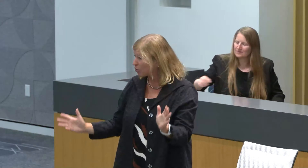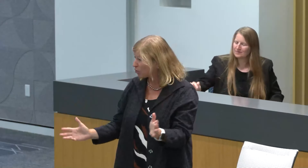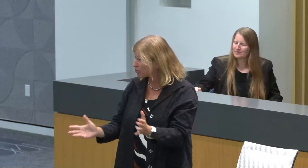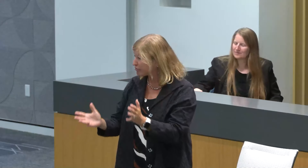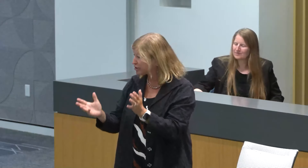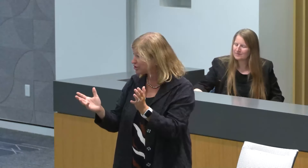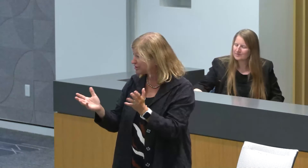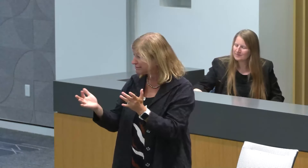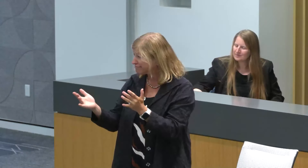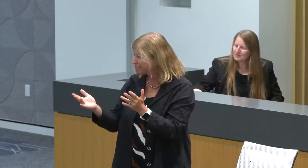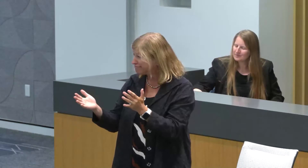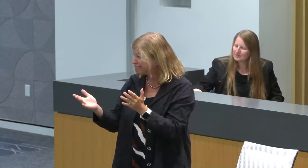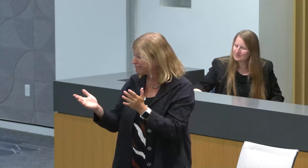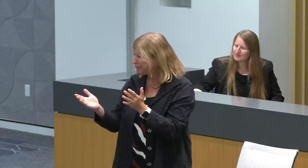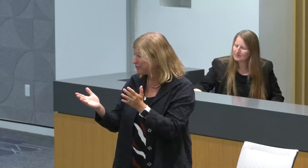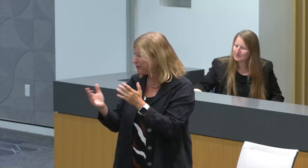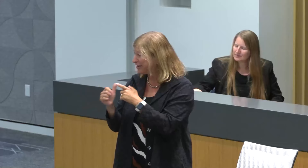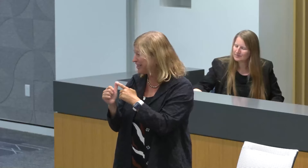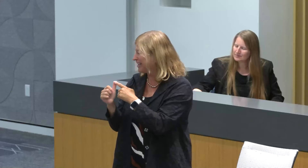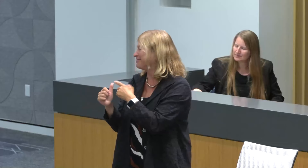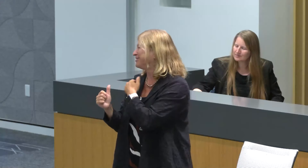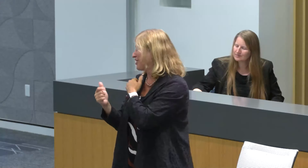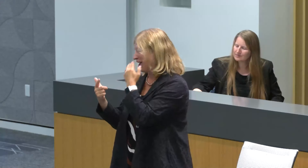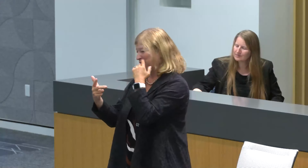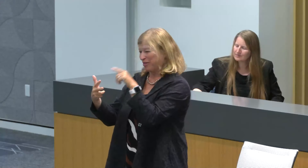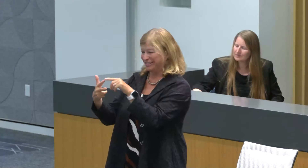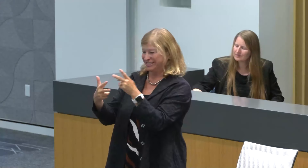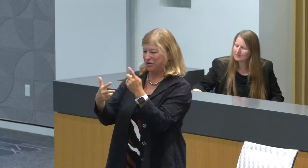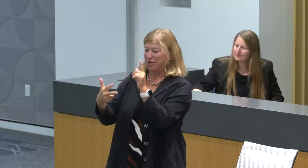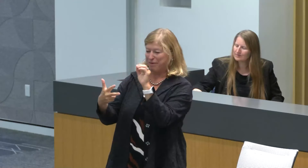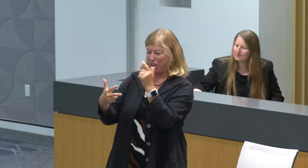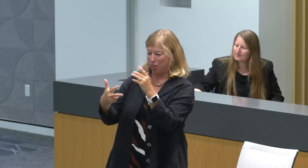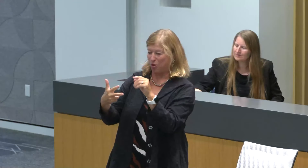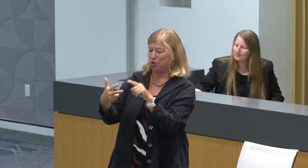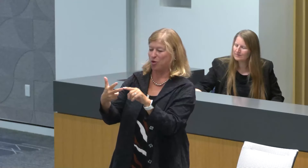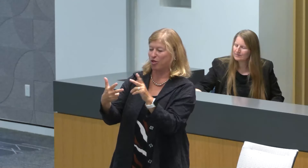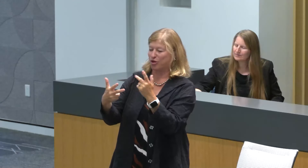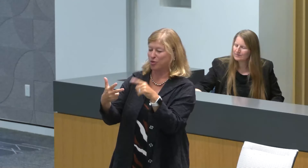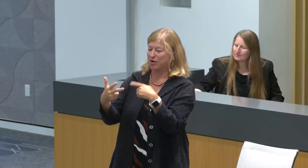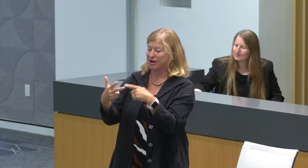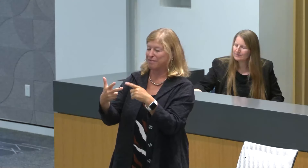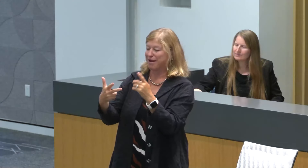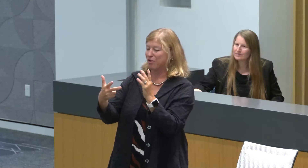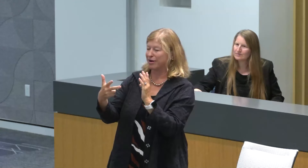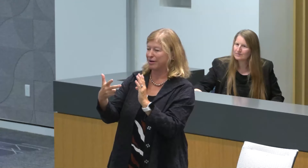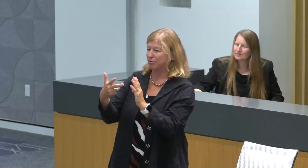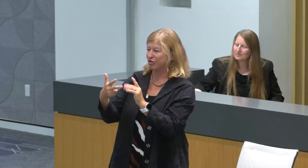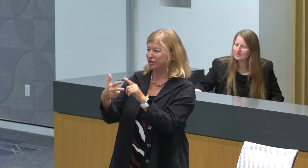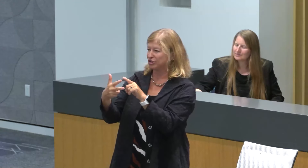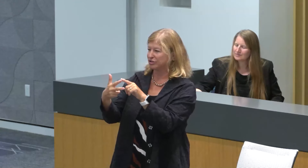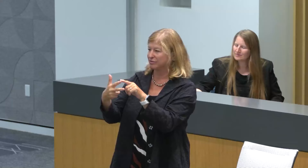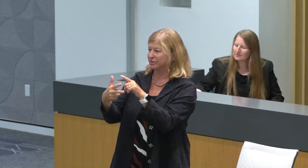THANK YOU. I'LL WAIT FOR HIM TO SIT. THIS IS SUZY HERE. THREE QUESTIONS, FIRST QUESTION POSED IS REGARDING